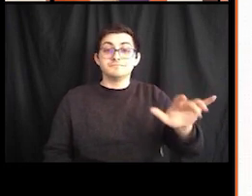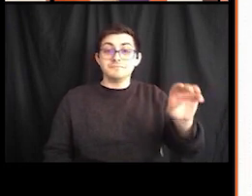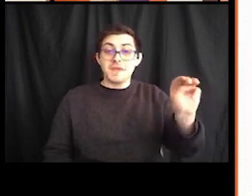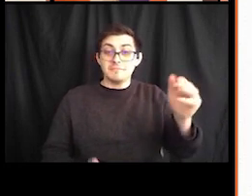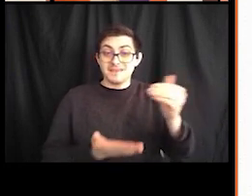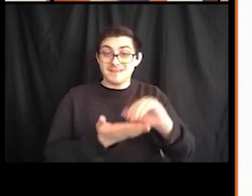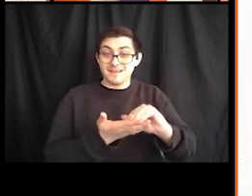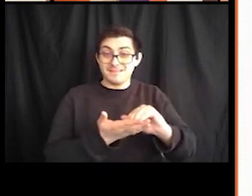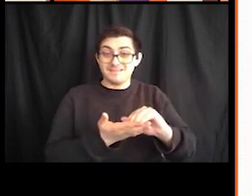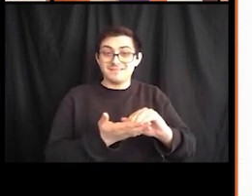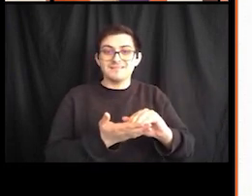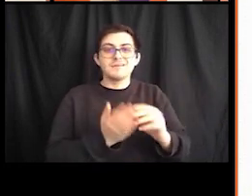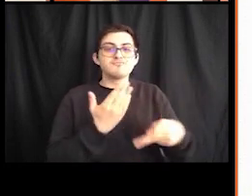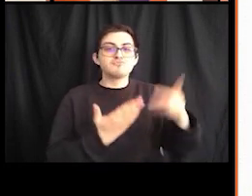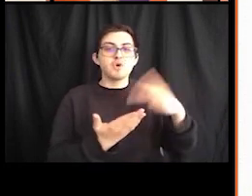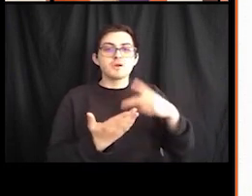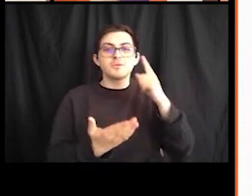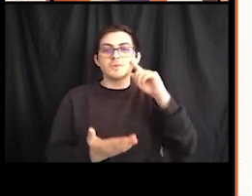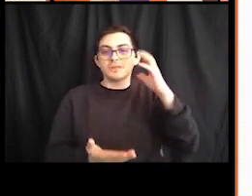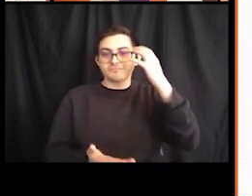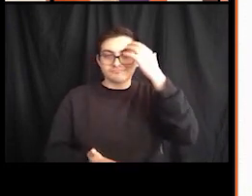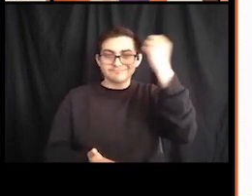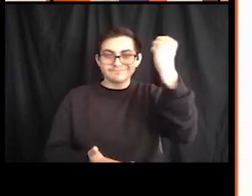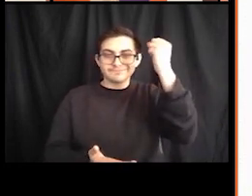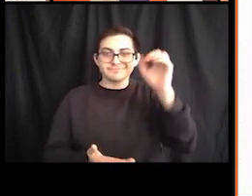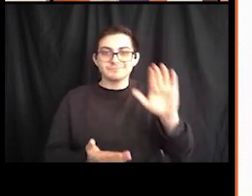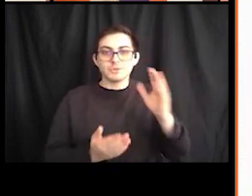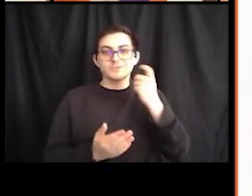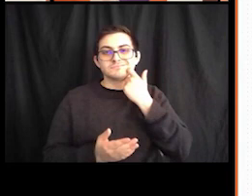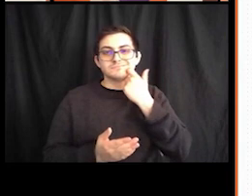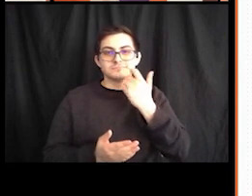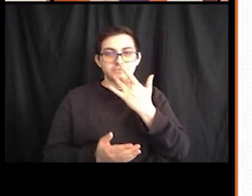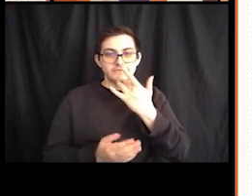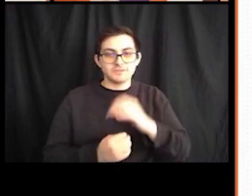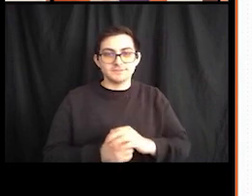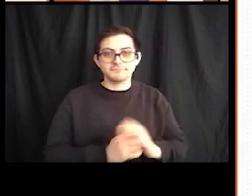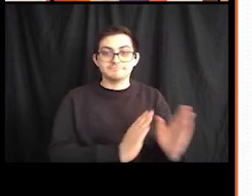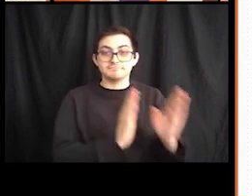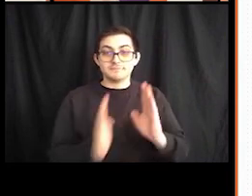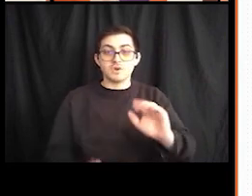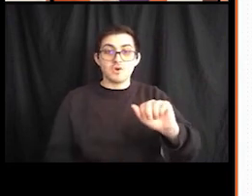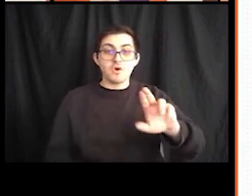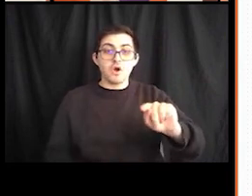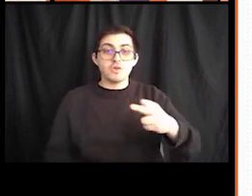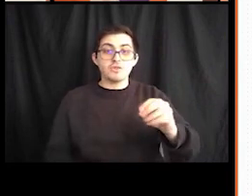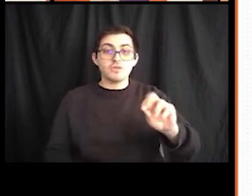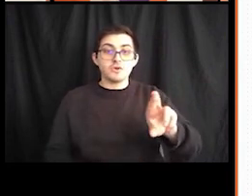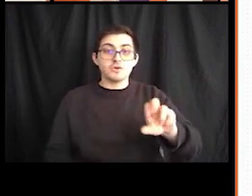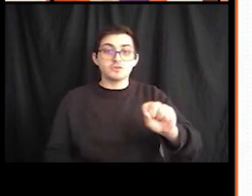For authorship, all you have to do is click on the authorship, I'm going to start over again. Authorship.